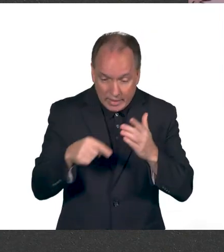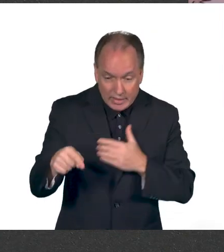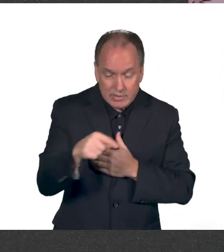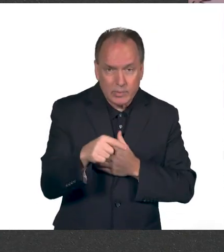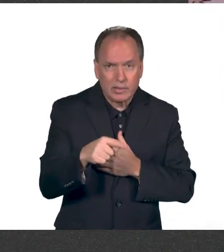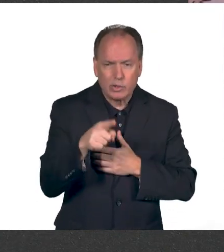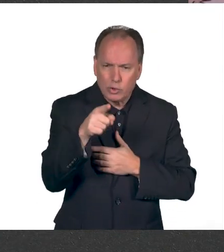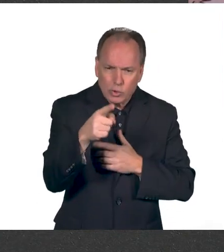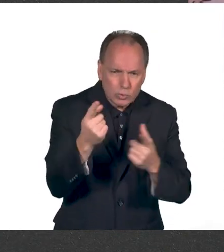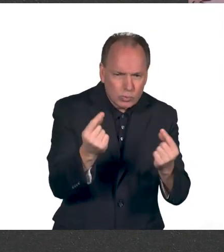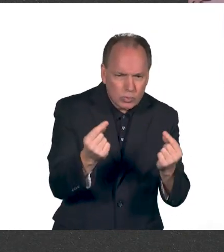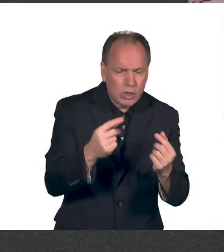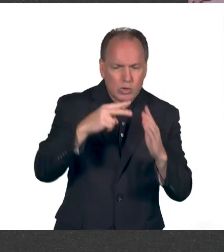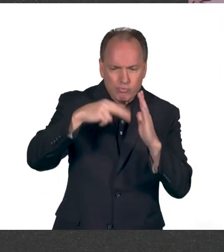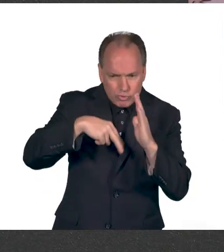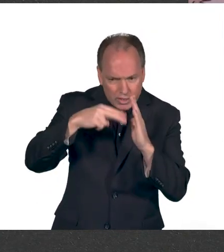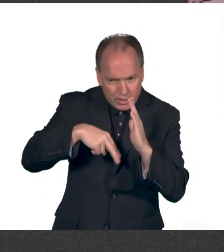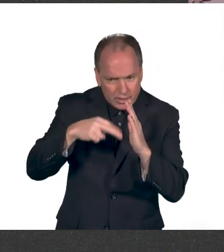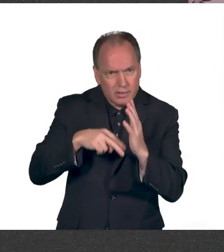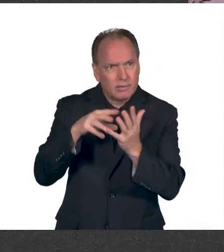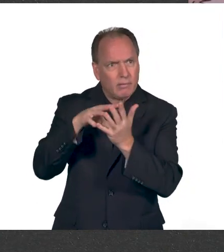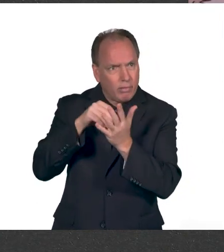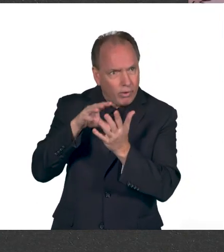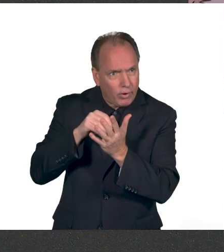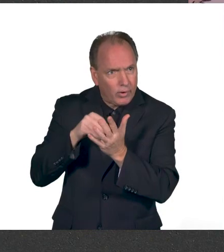I want you to keep reading, keep learning,